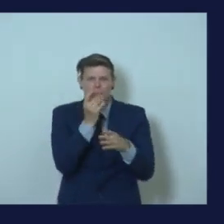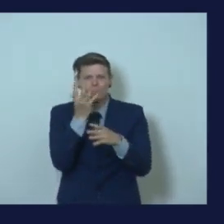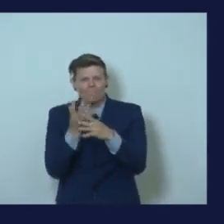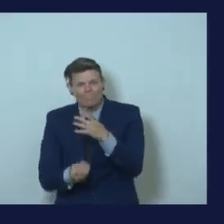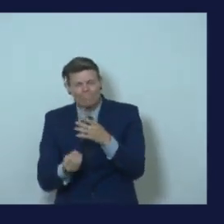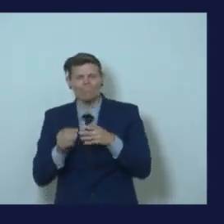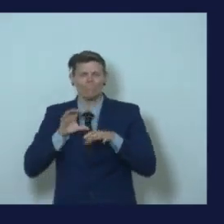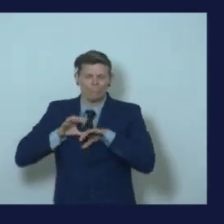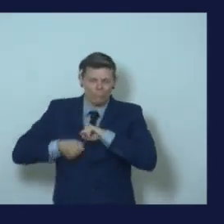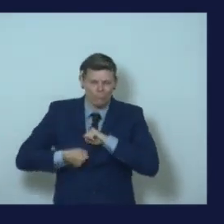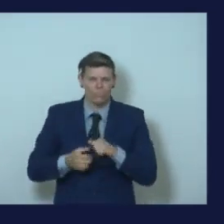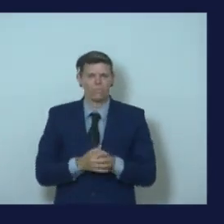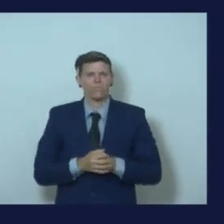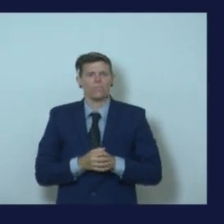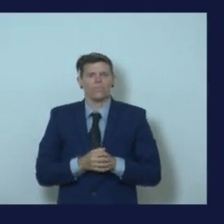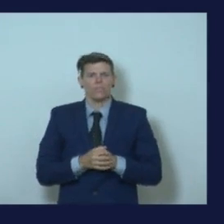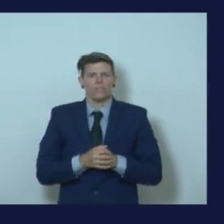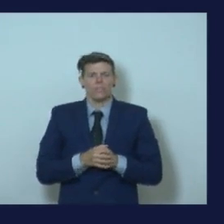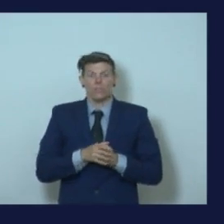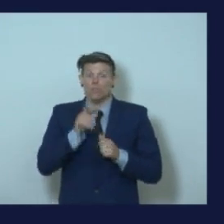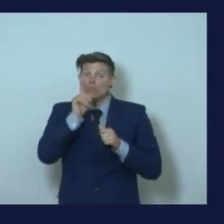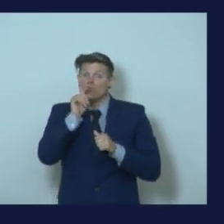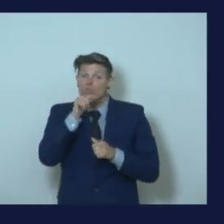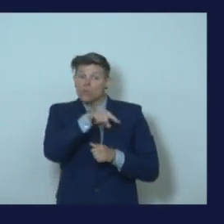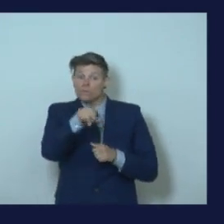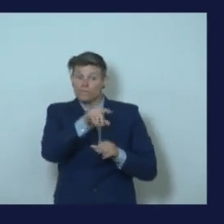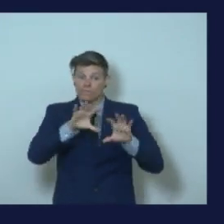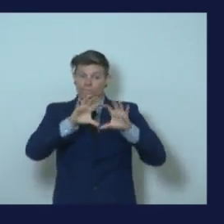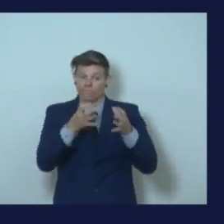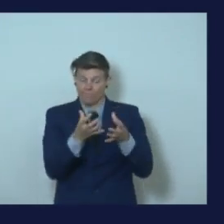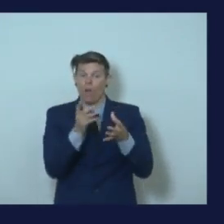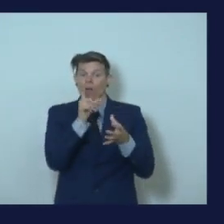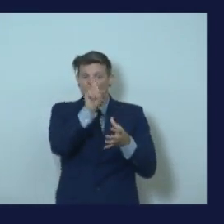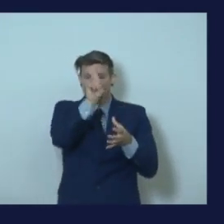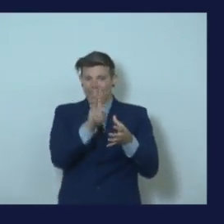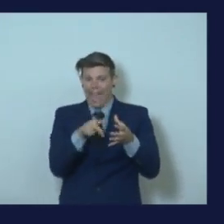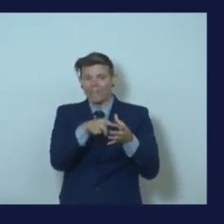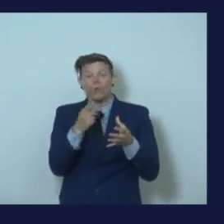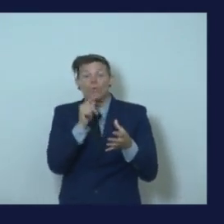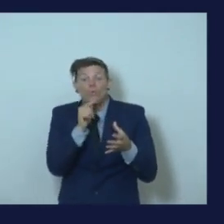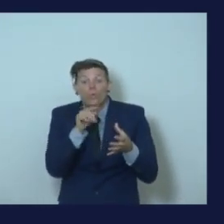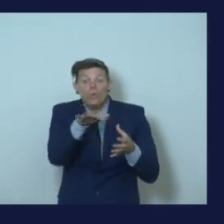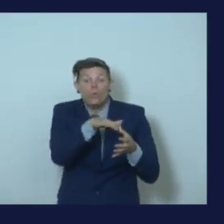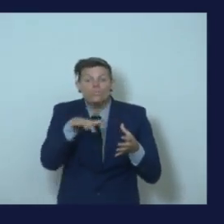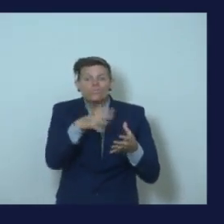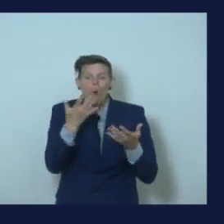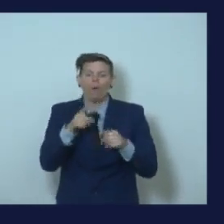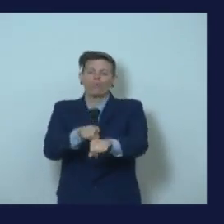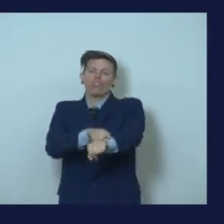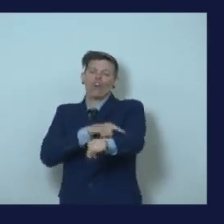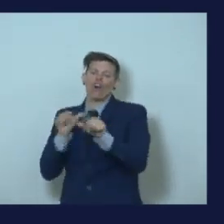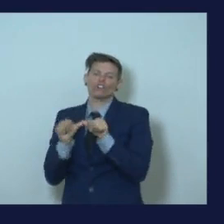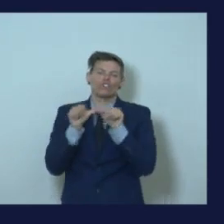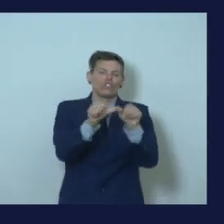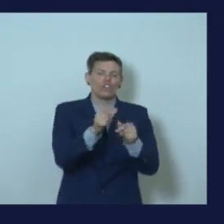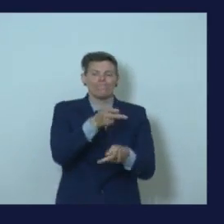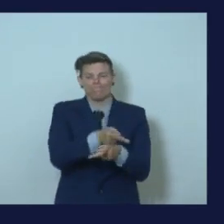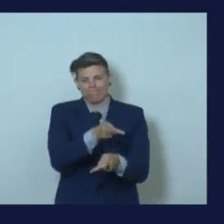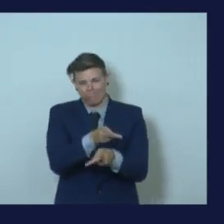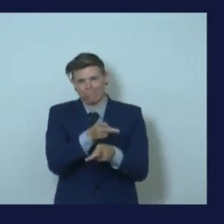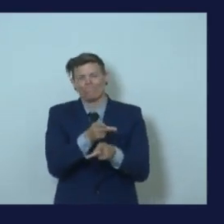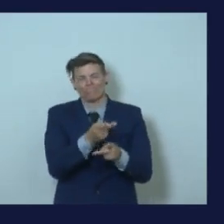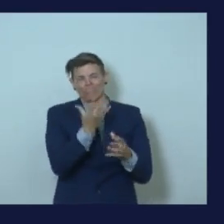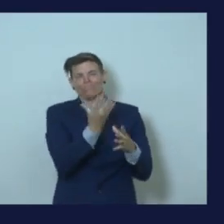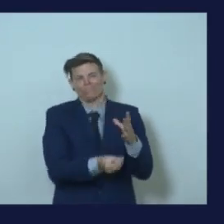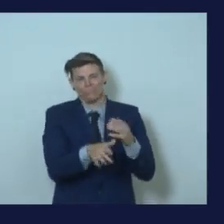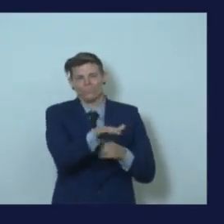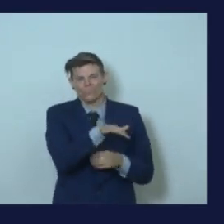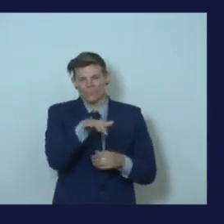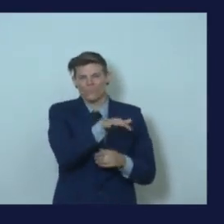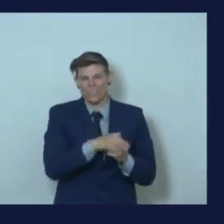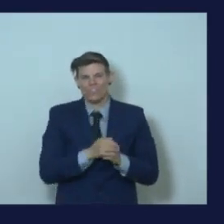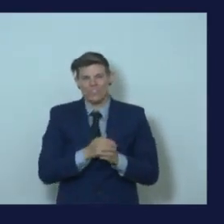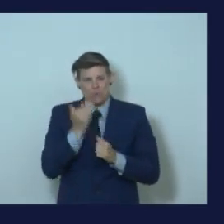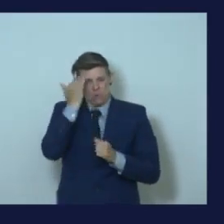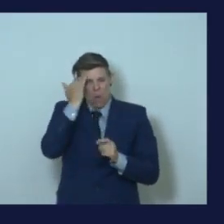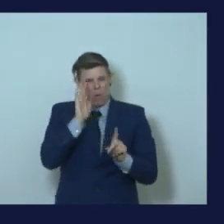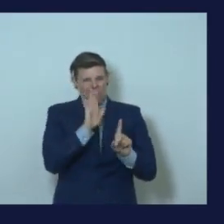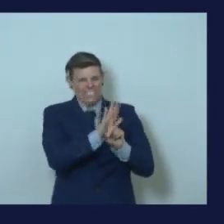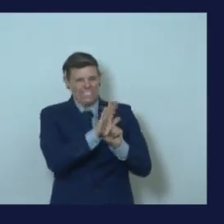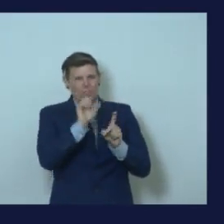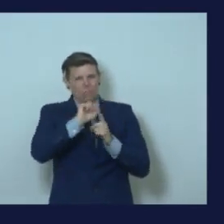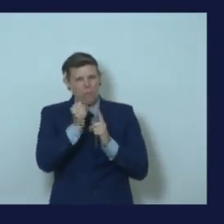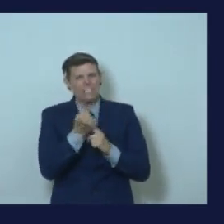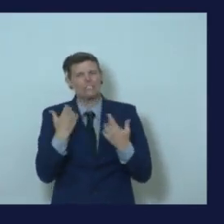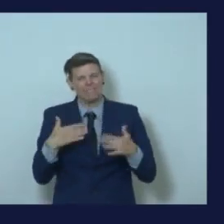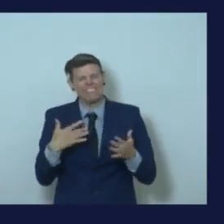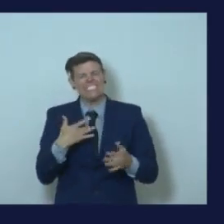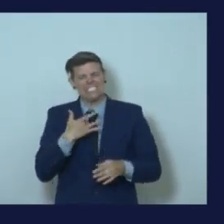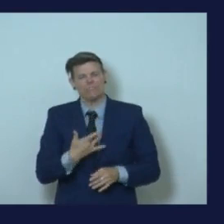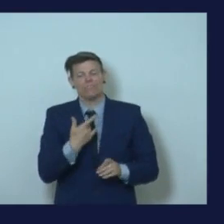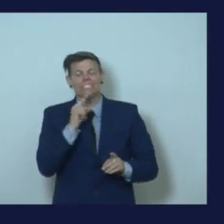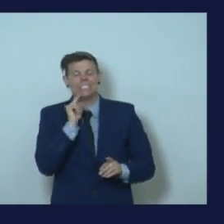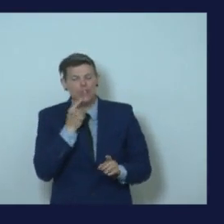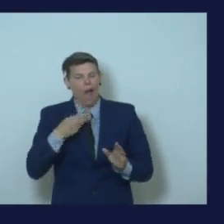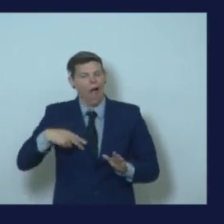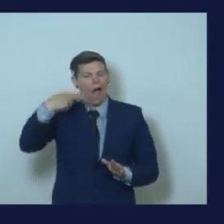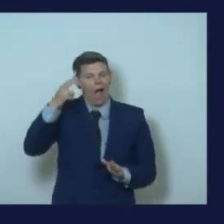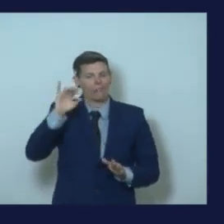WE MOURN AS A STATE AND WE SHARE AND GIVE OUR FAMILIES HALF OF THESE INDIVIDUALS WHO LOST THEIR LIVES TO COVID WERE IN LONG-TERM CARE FACILITIES WHERE WE KNOW THE CONDITIONS FOR THE